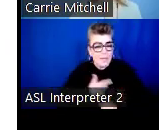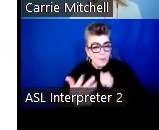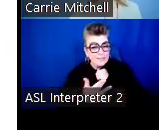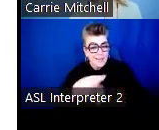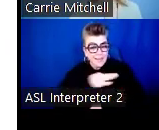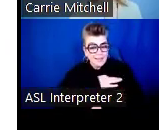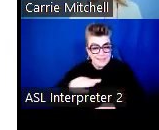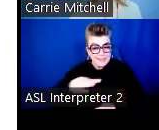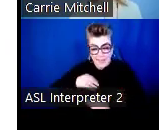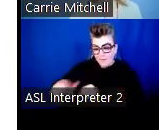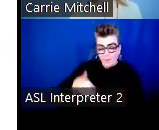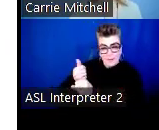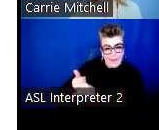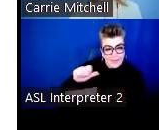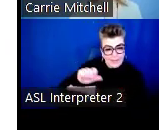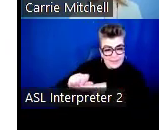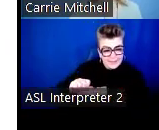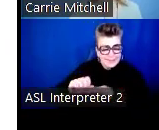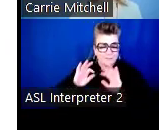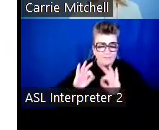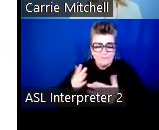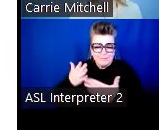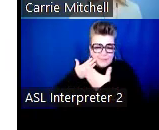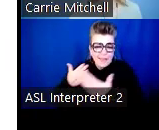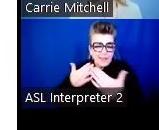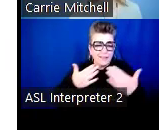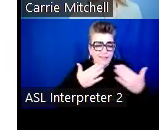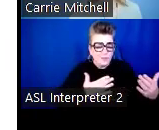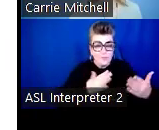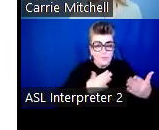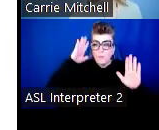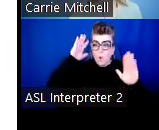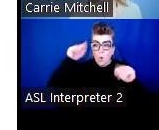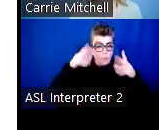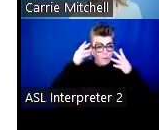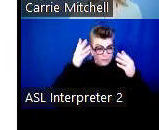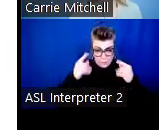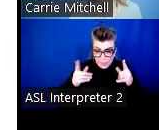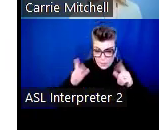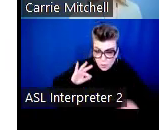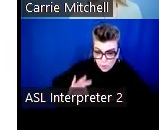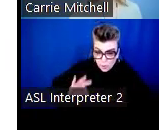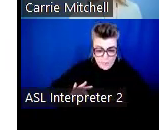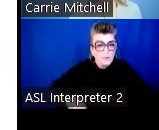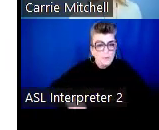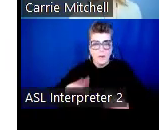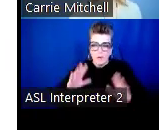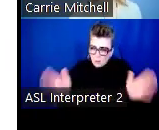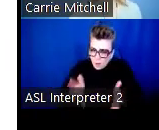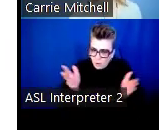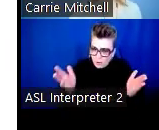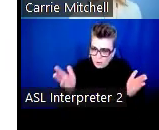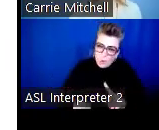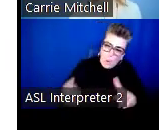And, you know, we hope that this information was useful, we encourage you to go back to our Webinar One materials as well,